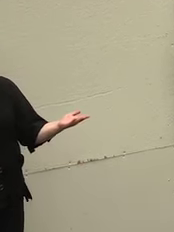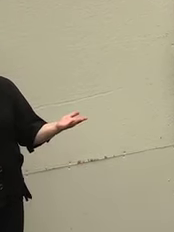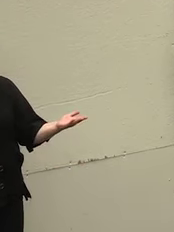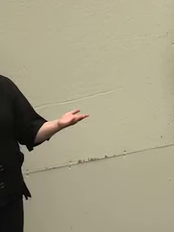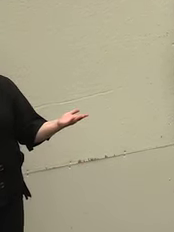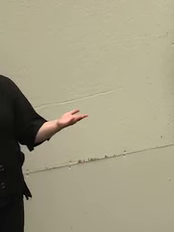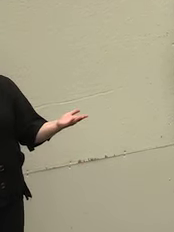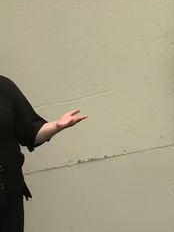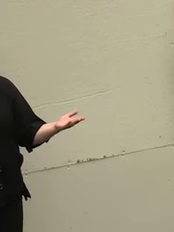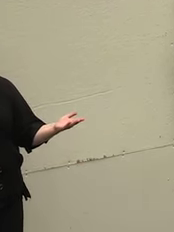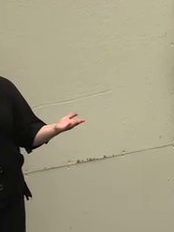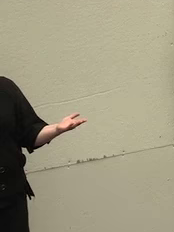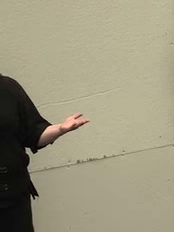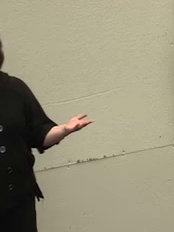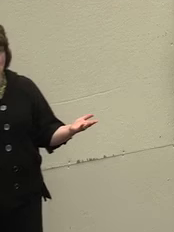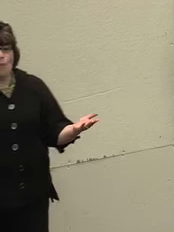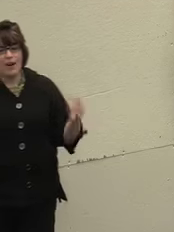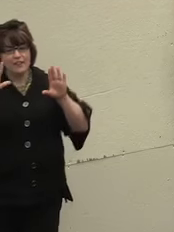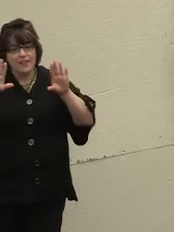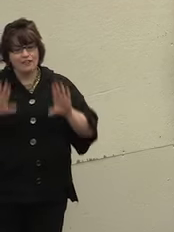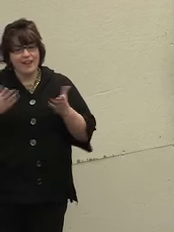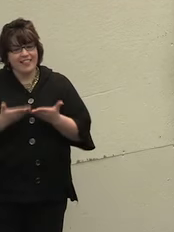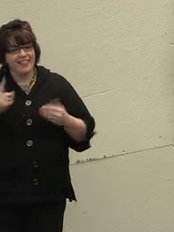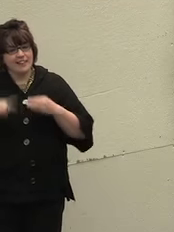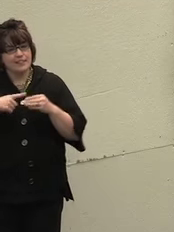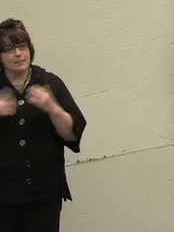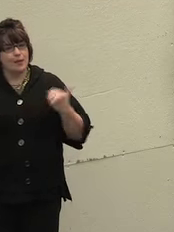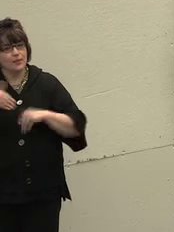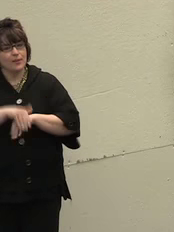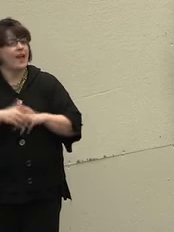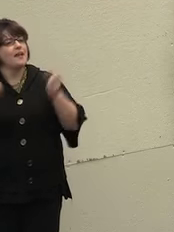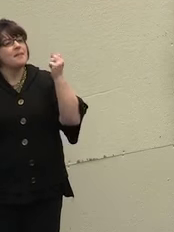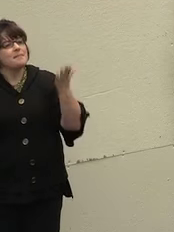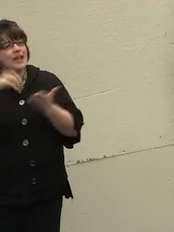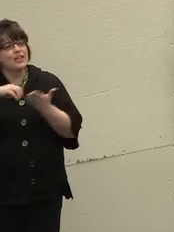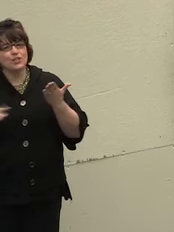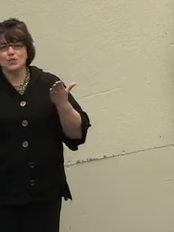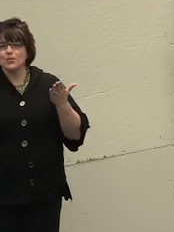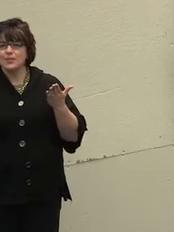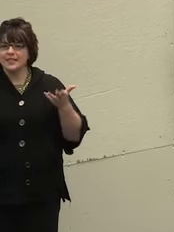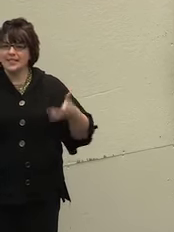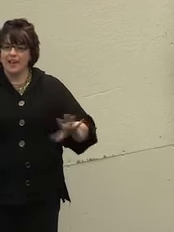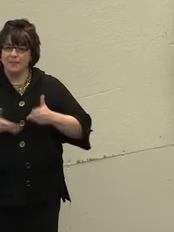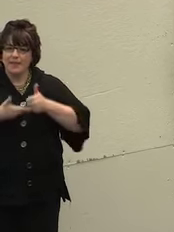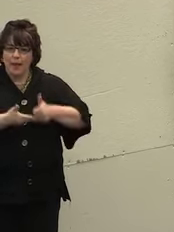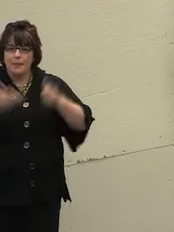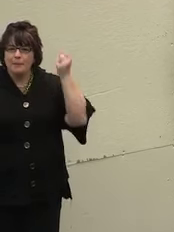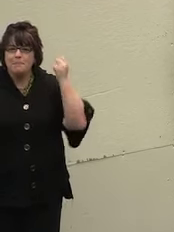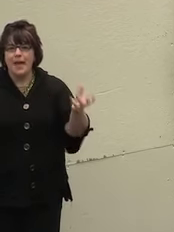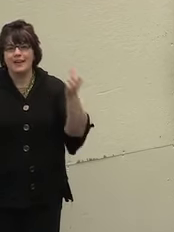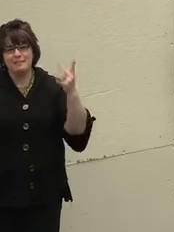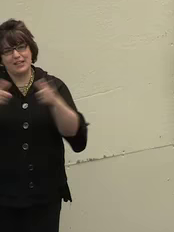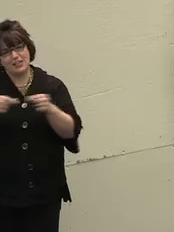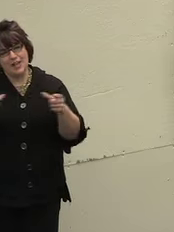is that a lot of students have been helping and a lot of Japanese students and Asia GSD,